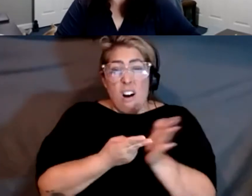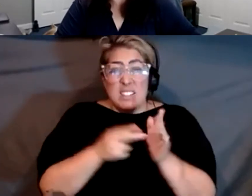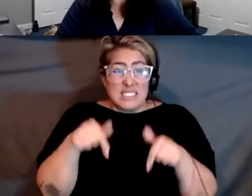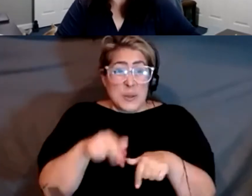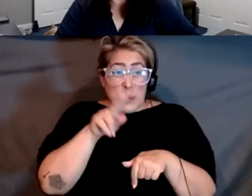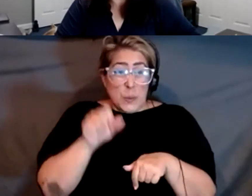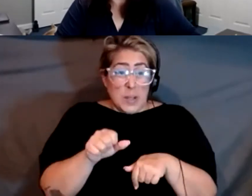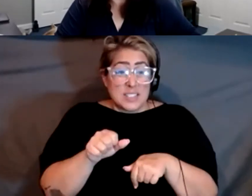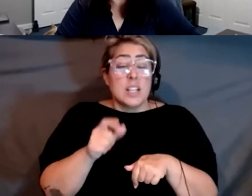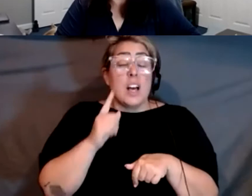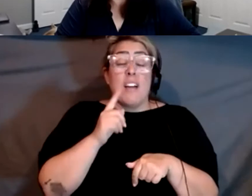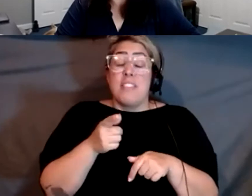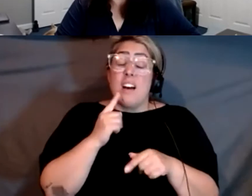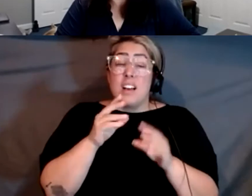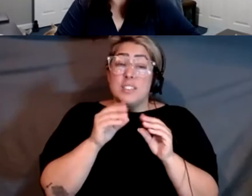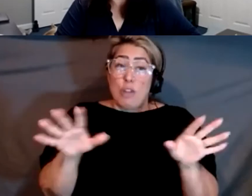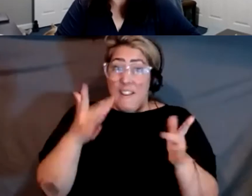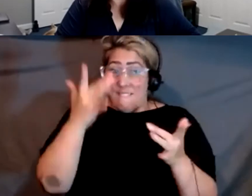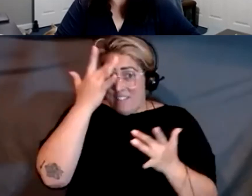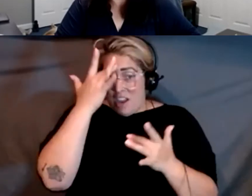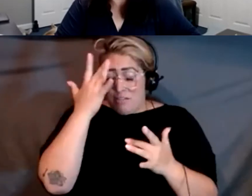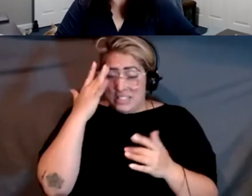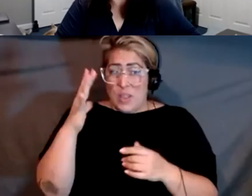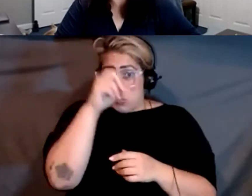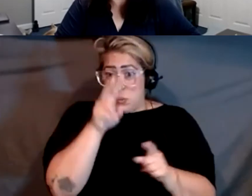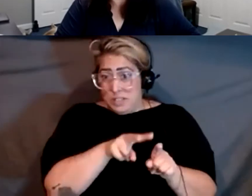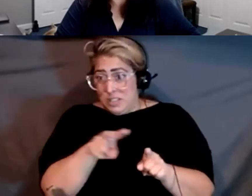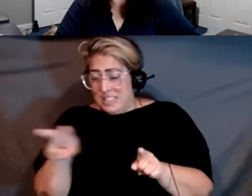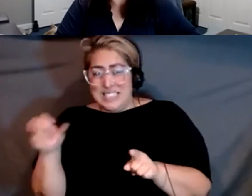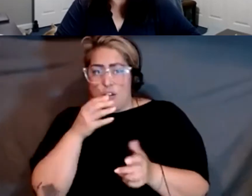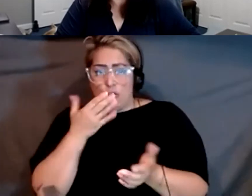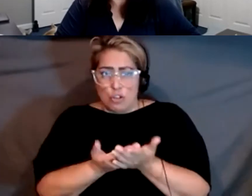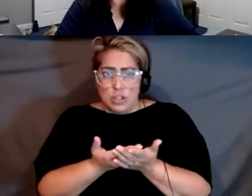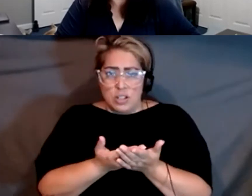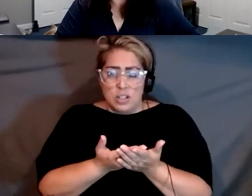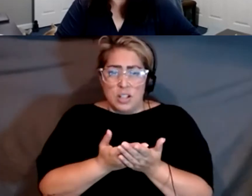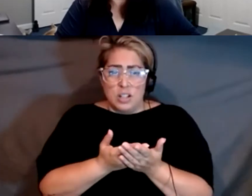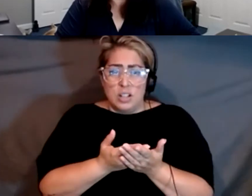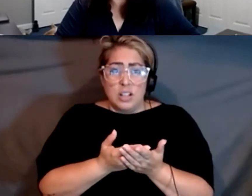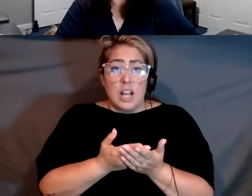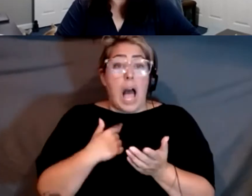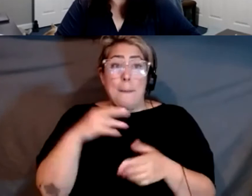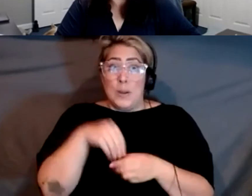am seeing countries here. I am in UK right now but Europe is starting to close